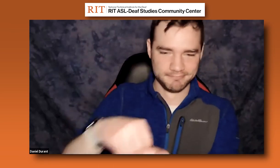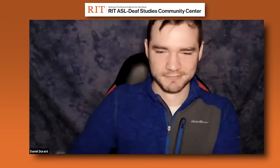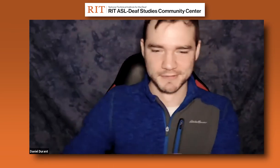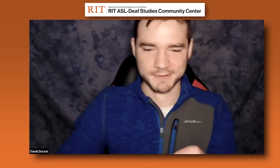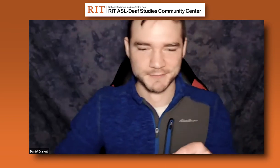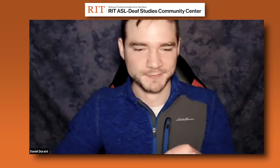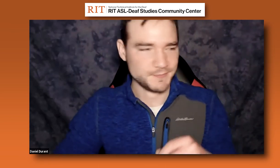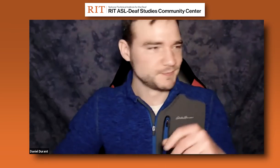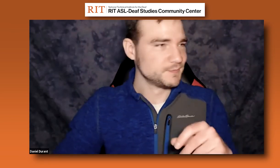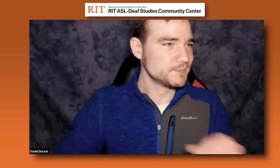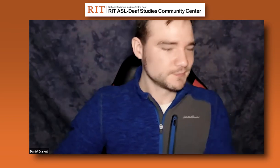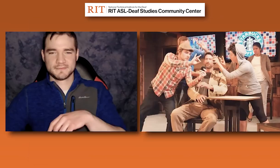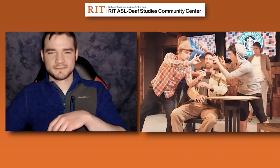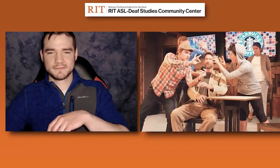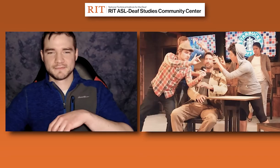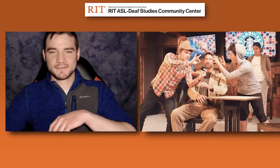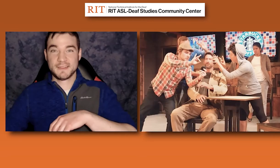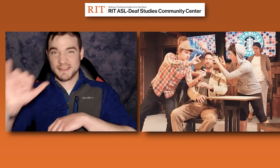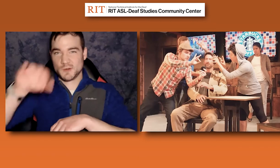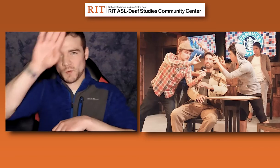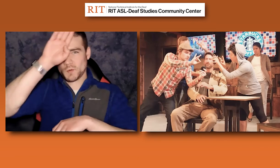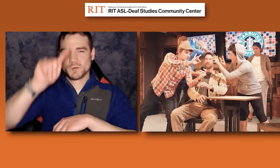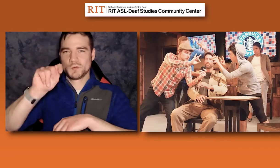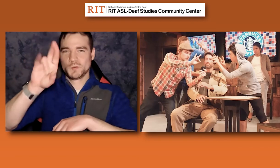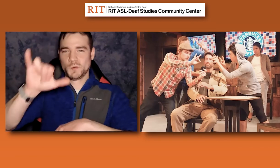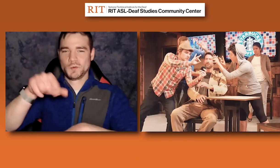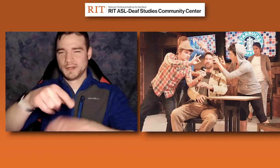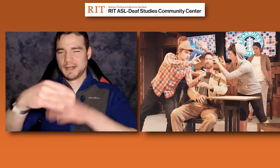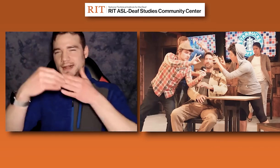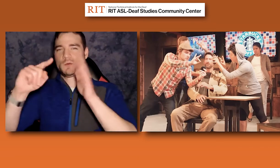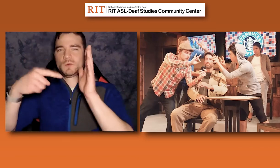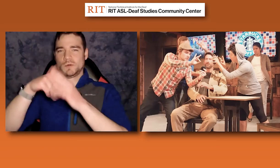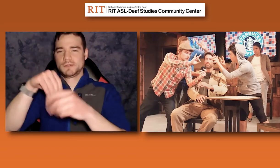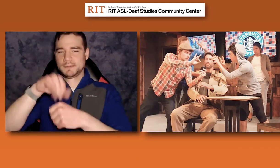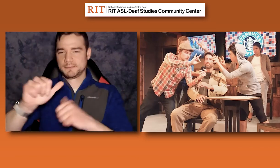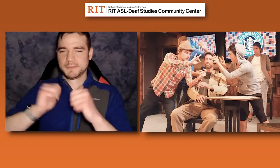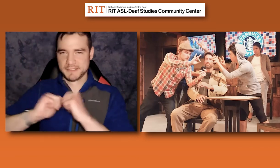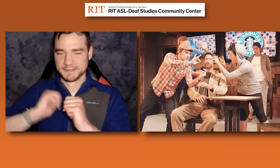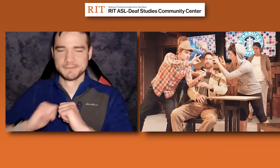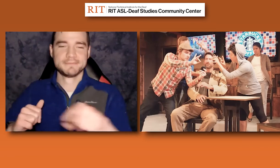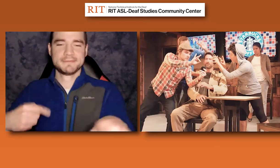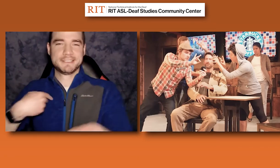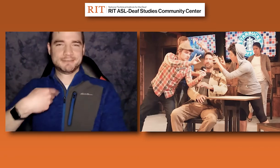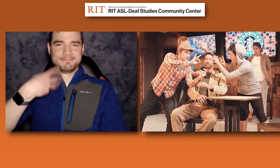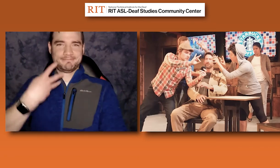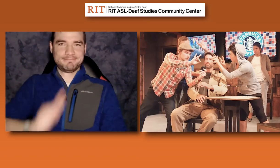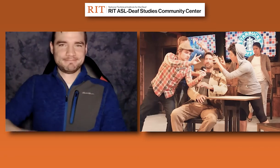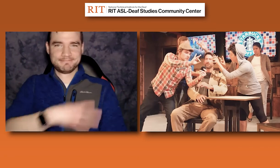involved in at Deaf West. That's Troy. He had the lead role in this play,